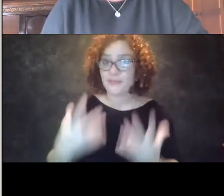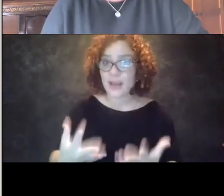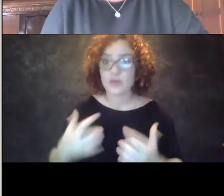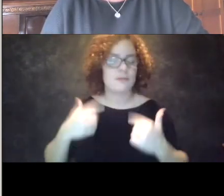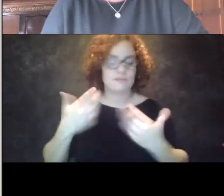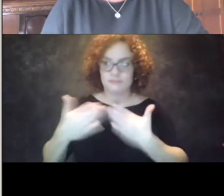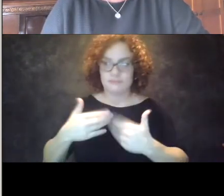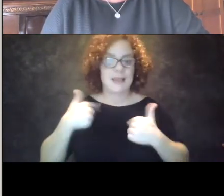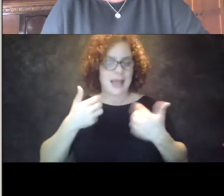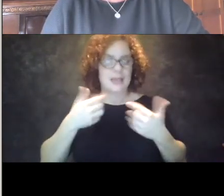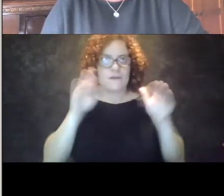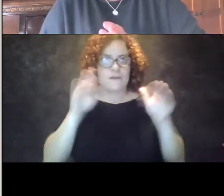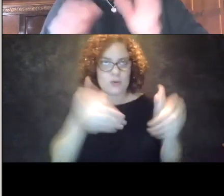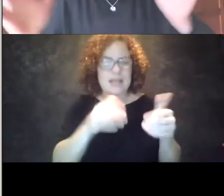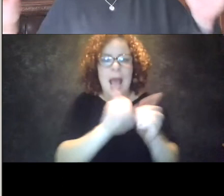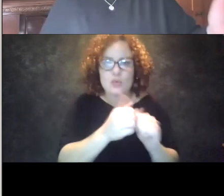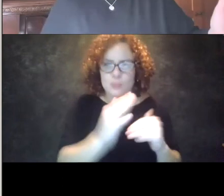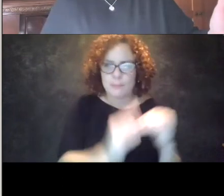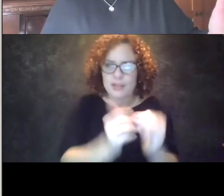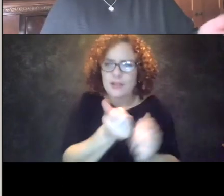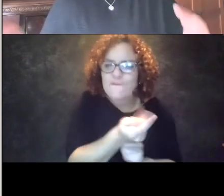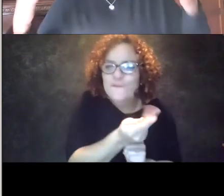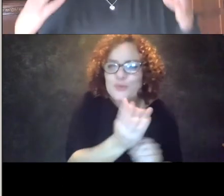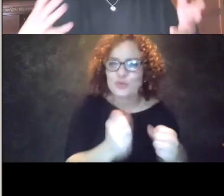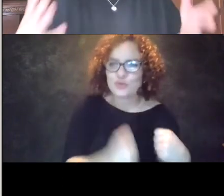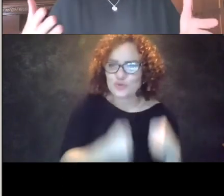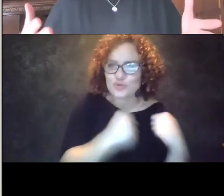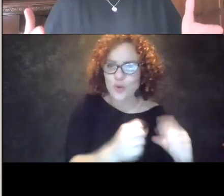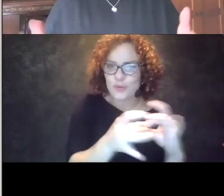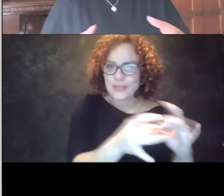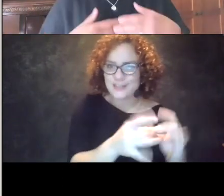sustainable relationships first. Cuz that will expand and really look for kids that